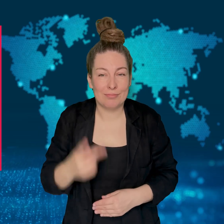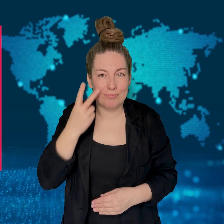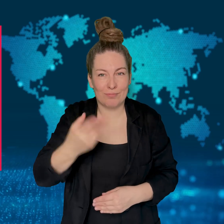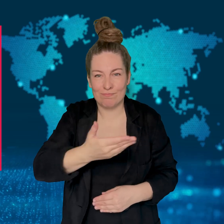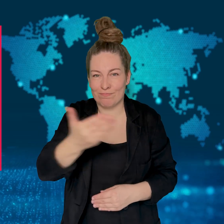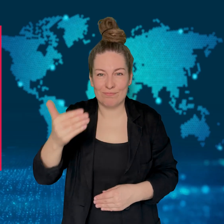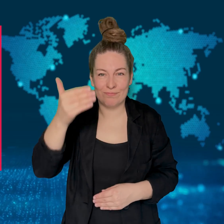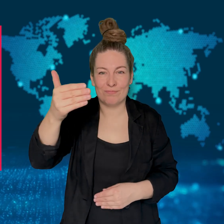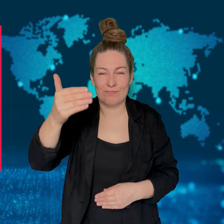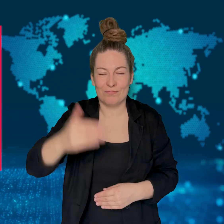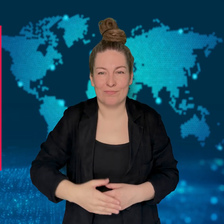See you next time!